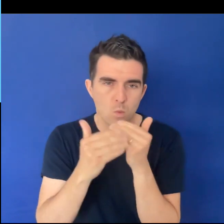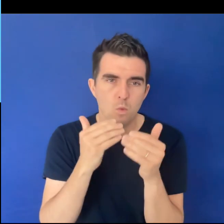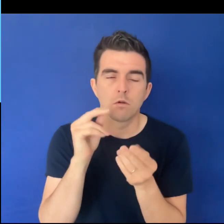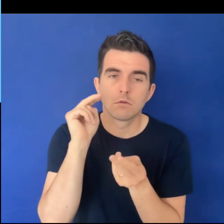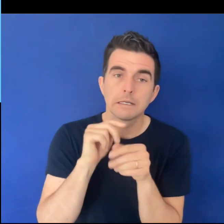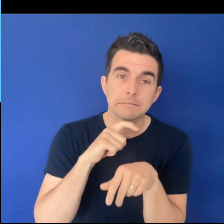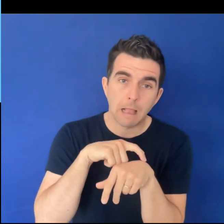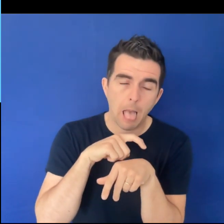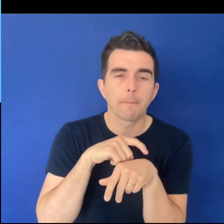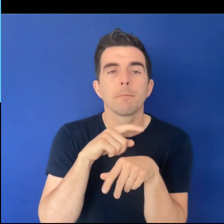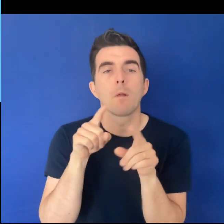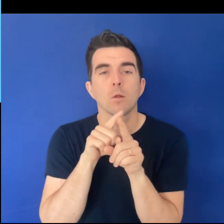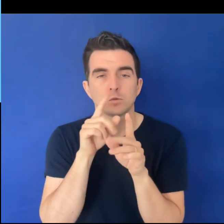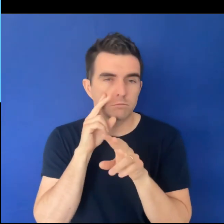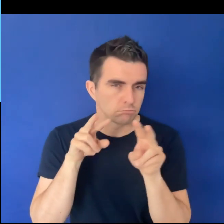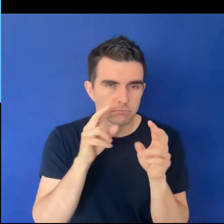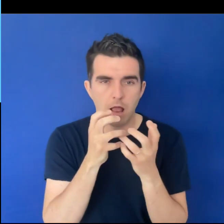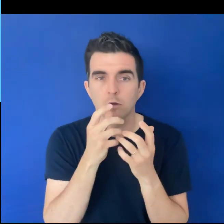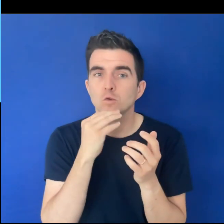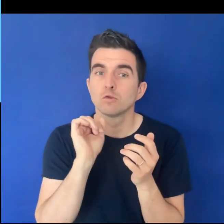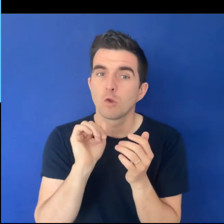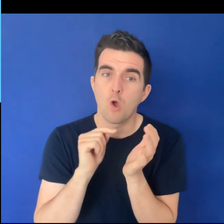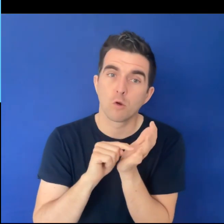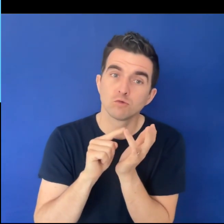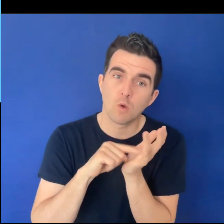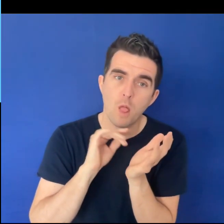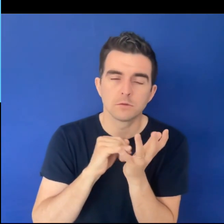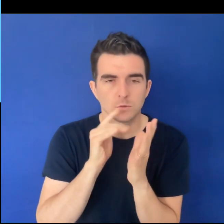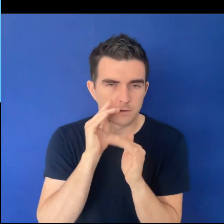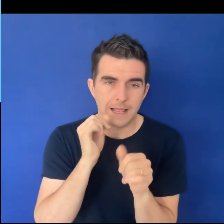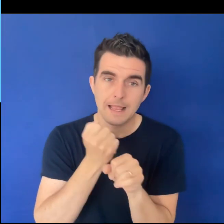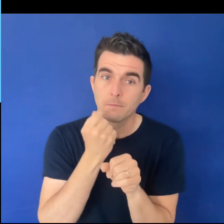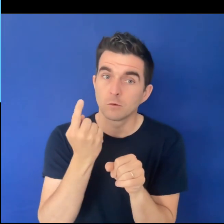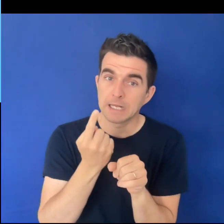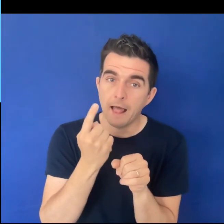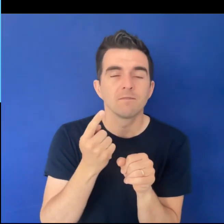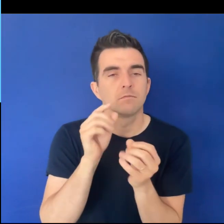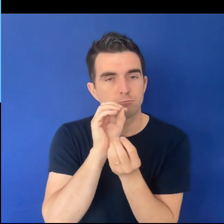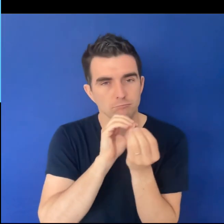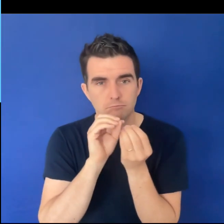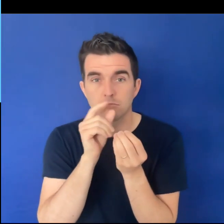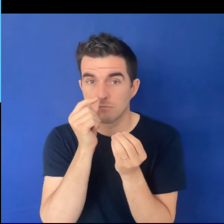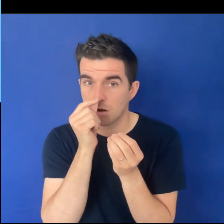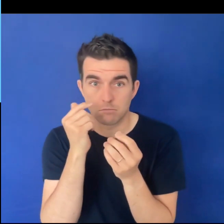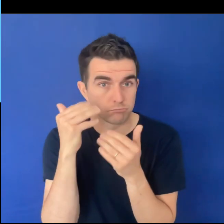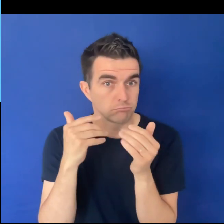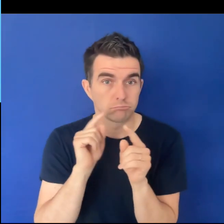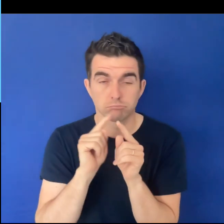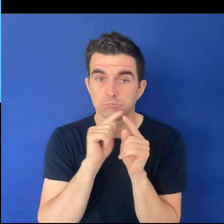By looking at the way you use your tools to test the game yourself, you can come up with surprising ways to help your players.